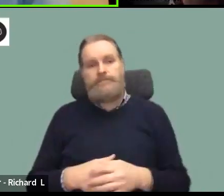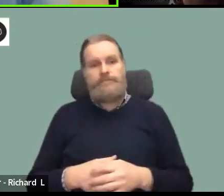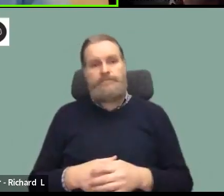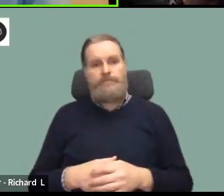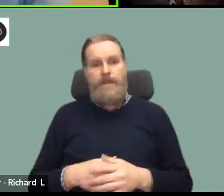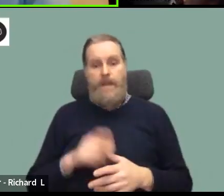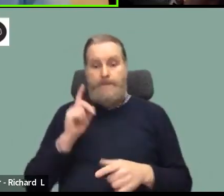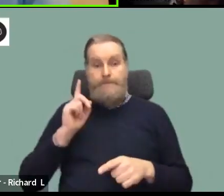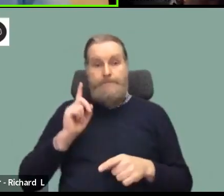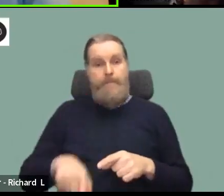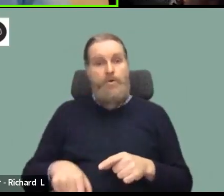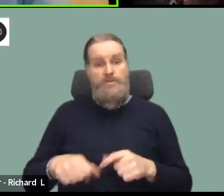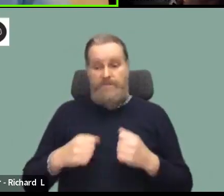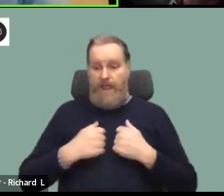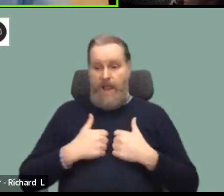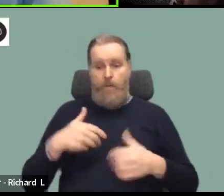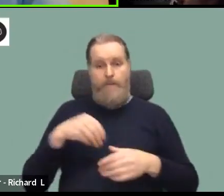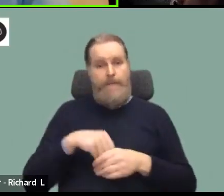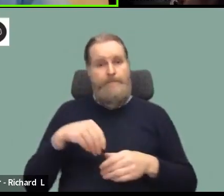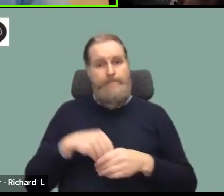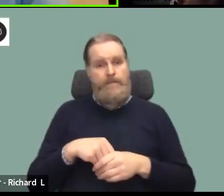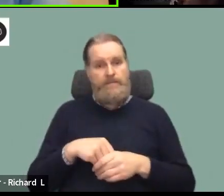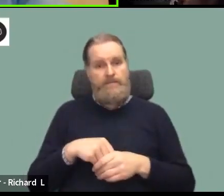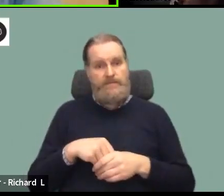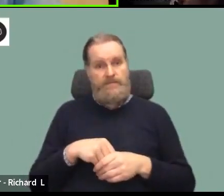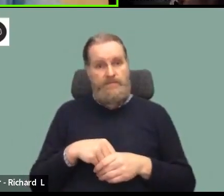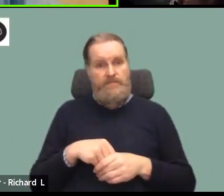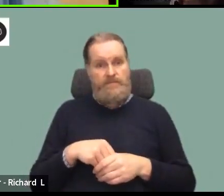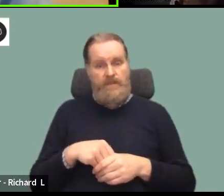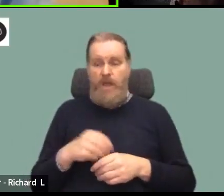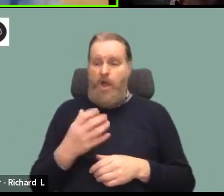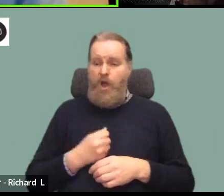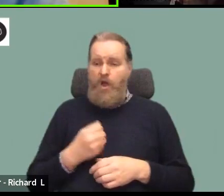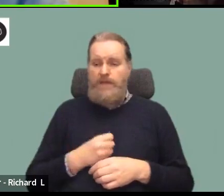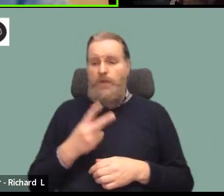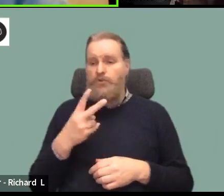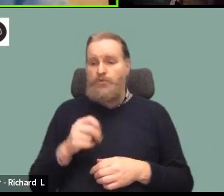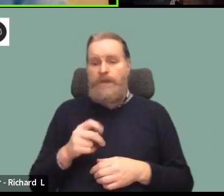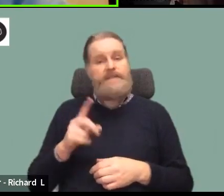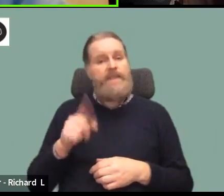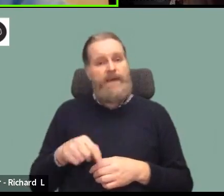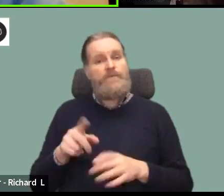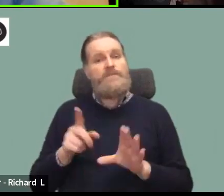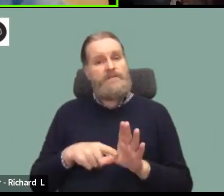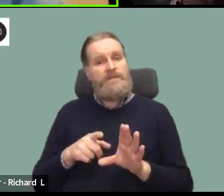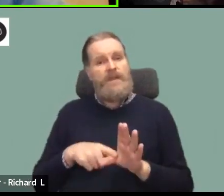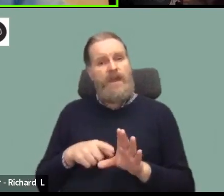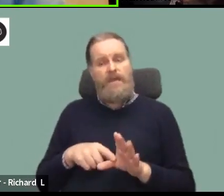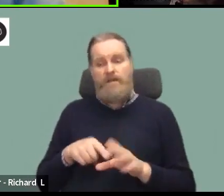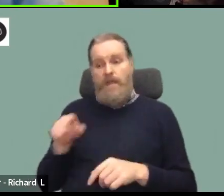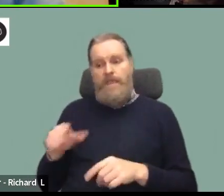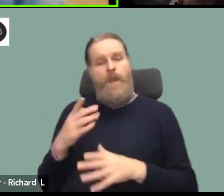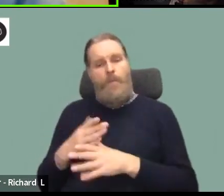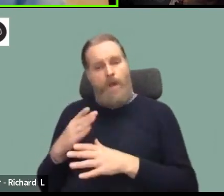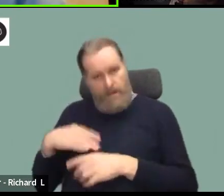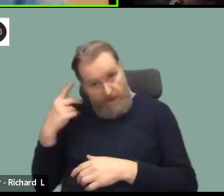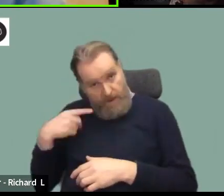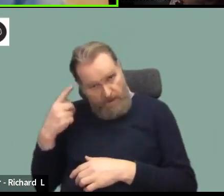watch. Most of our members around 20 of our members around 20,000 and Scott. tland work in Westminster department tland work in Westminster departments, but I think there